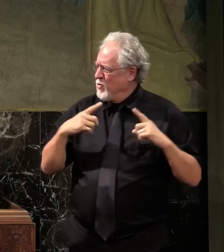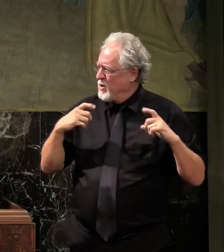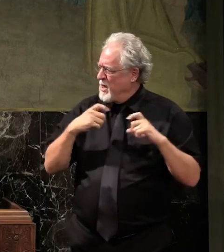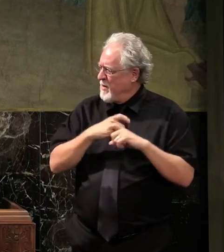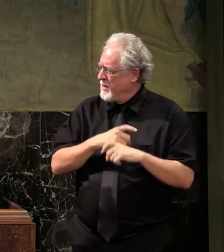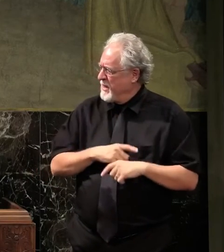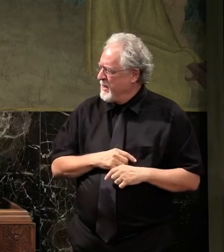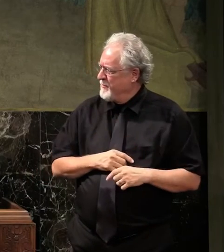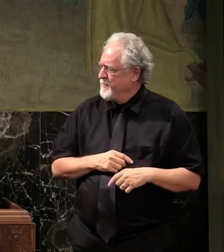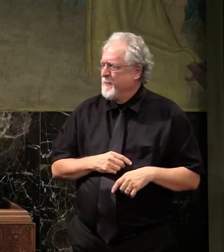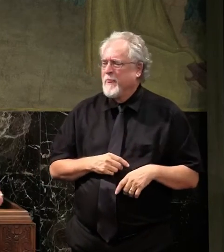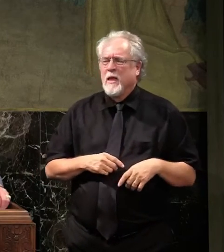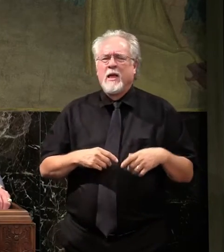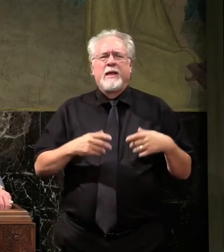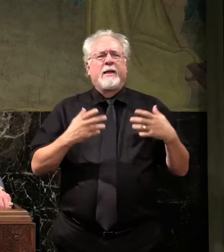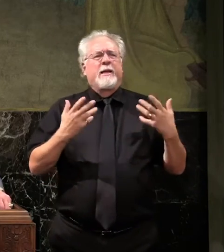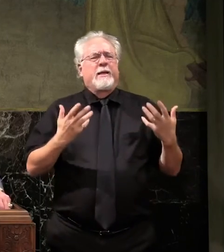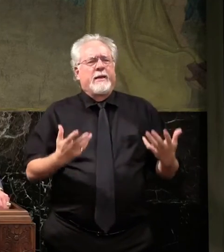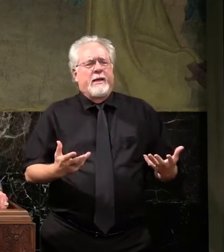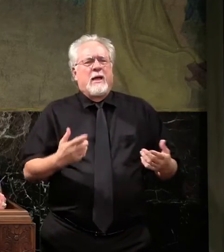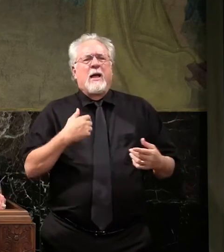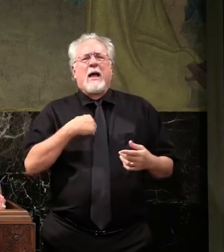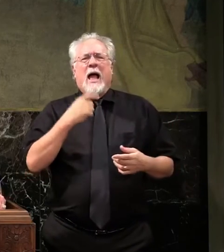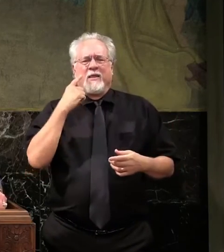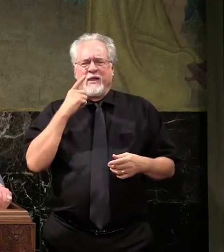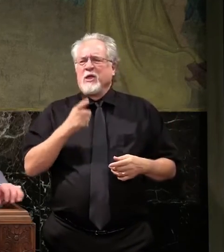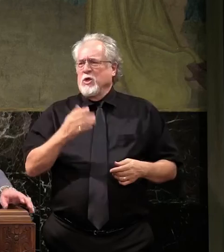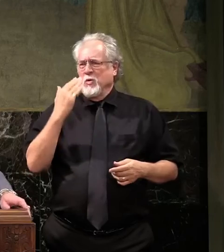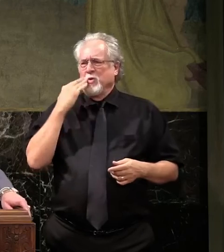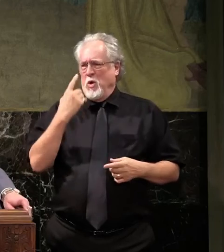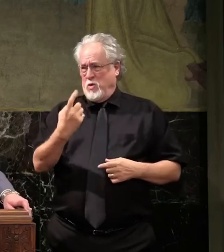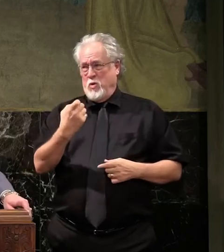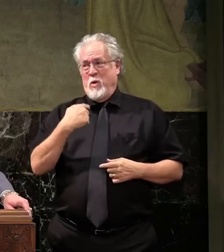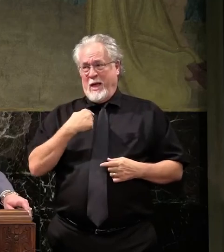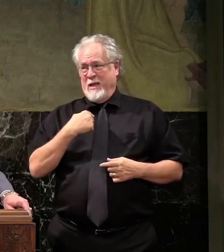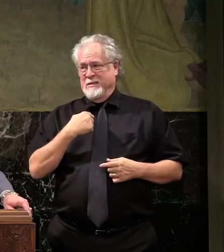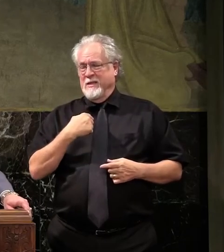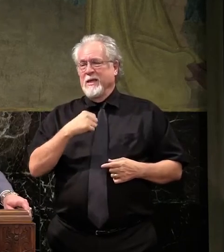Well look, I think you know by asking the question, is not helpful to have